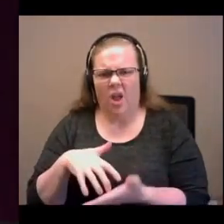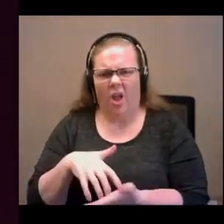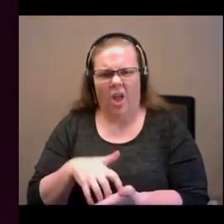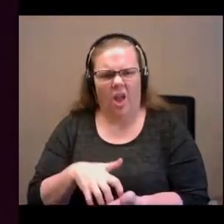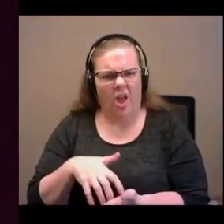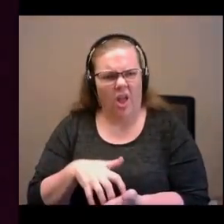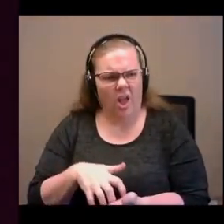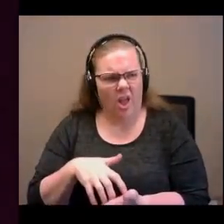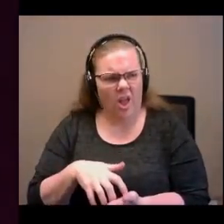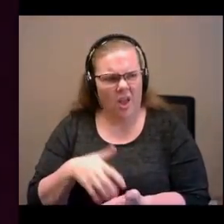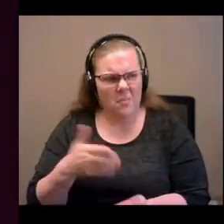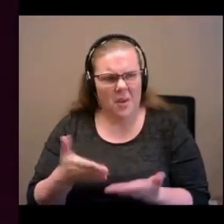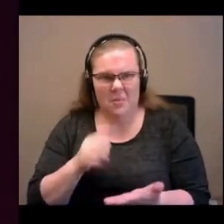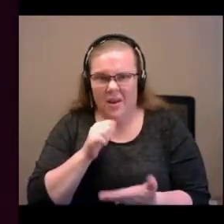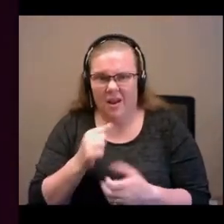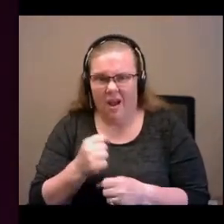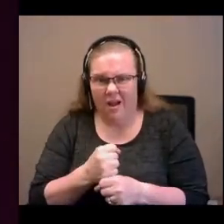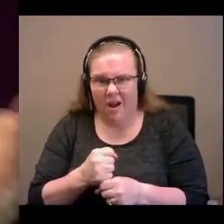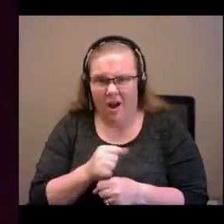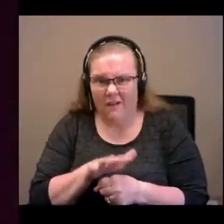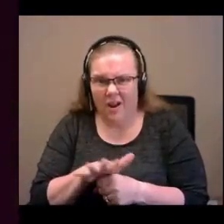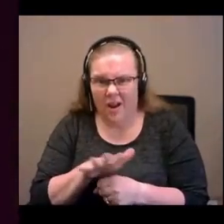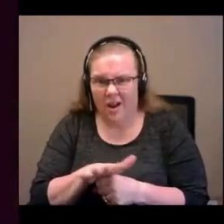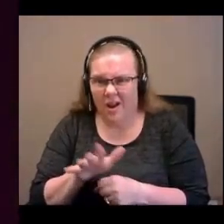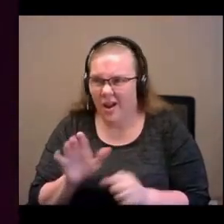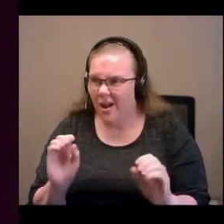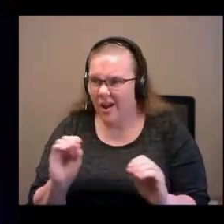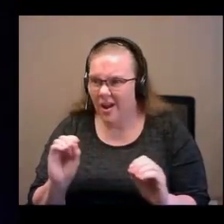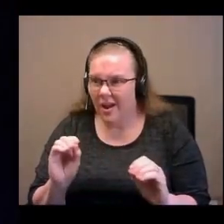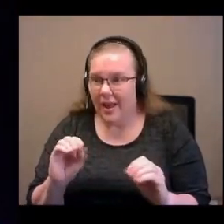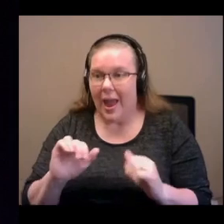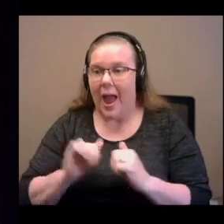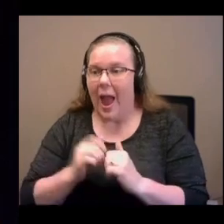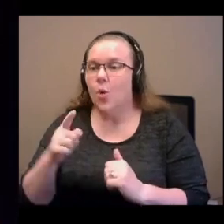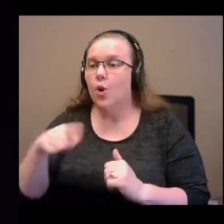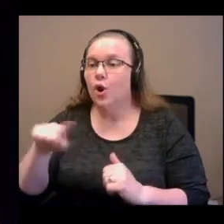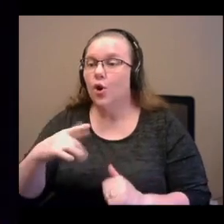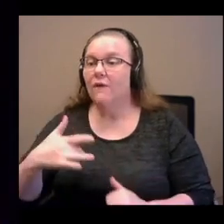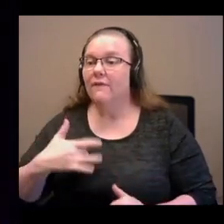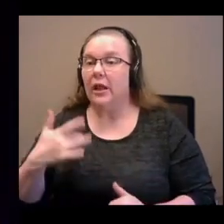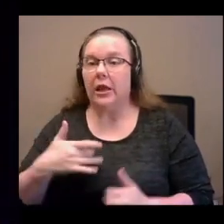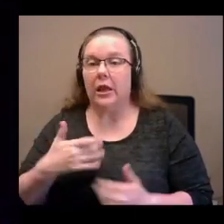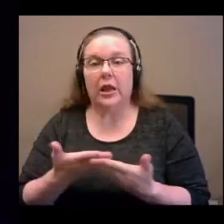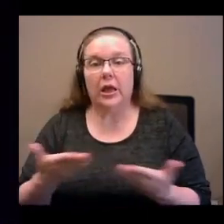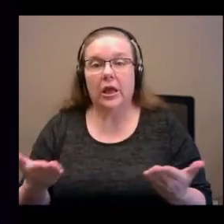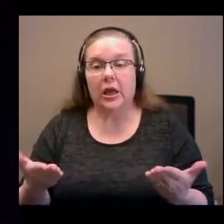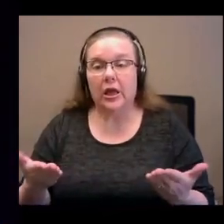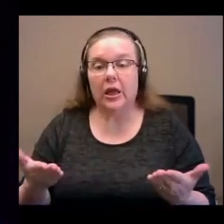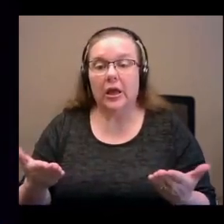didn’t have enough coffee. Can we try that one more time? Please. How are you feeling?